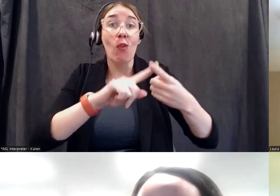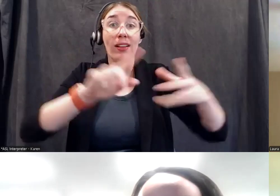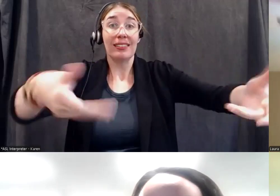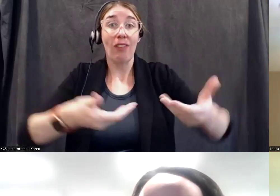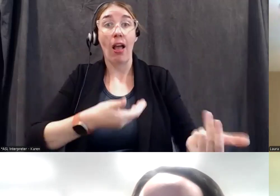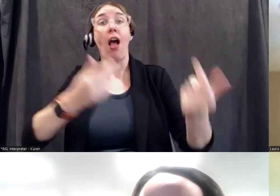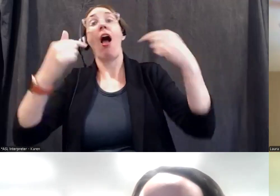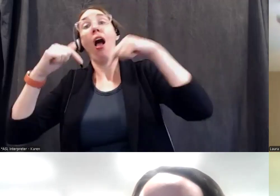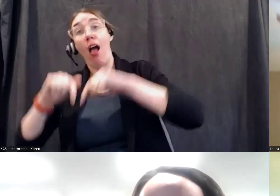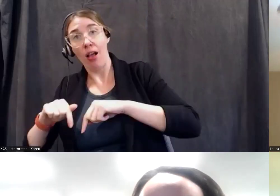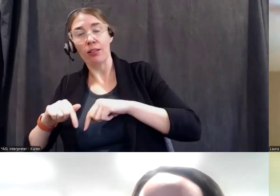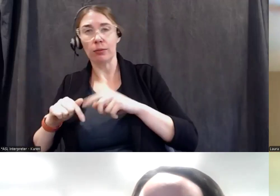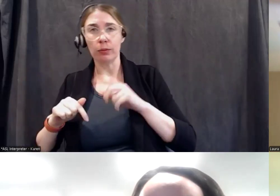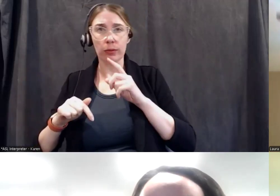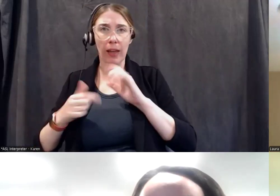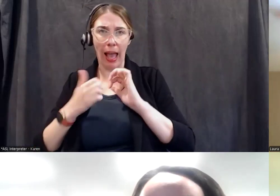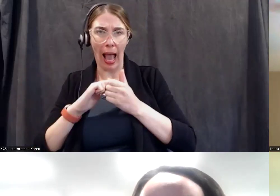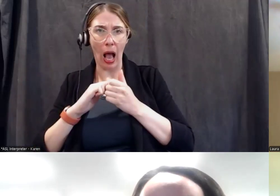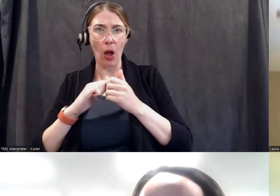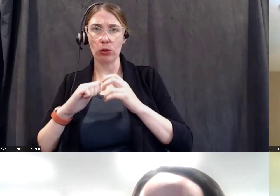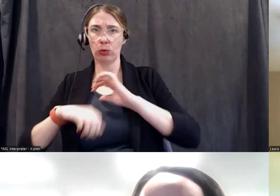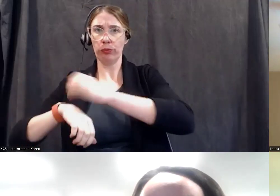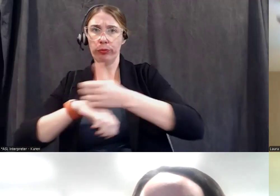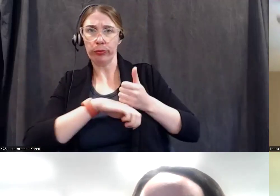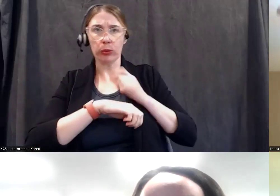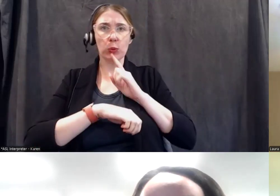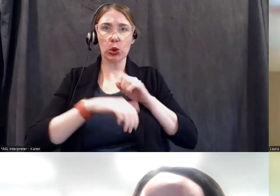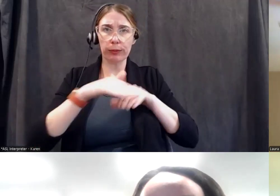So I wanted to highlight that one. That's from a program partner in Alabama.